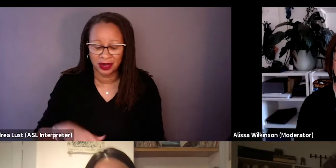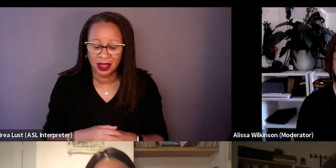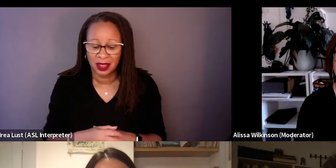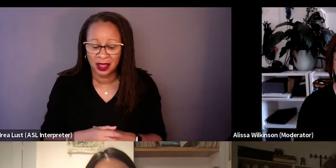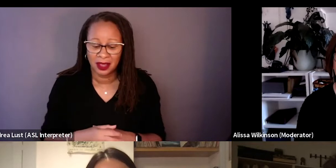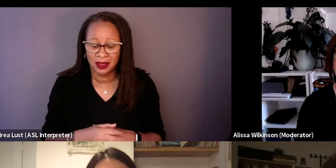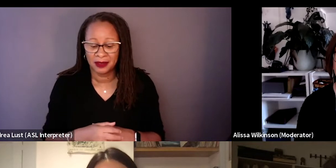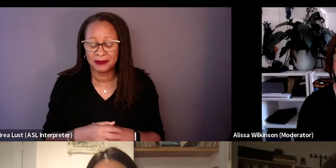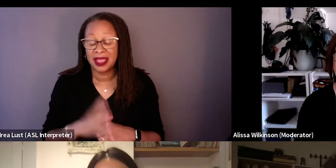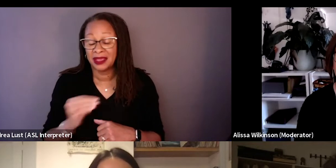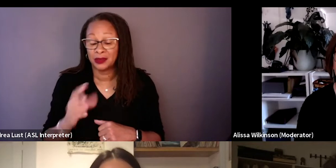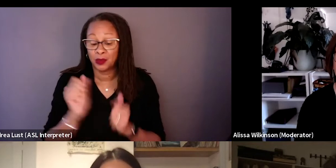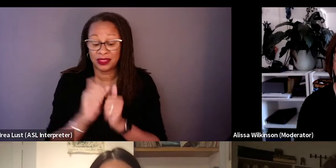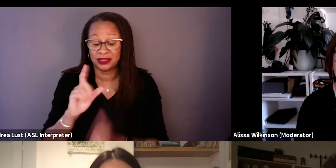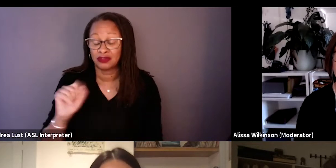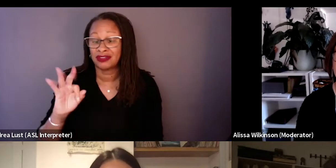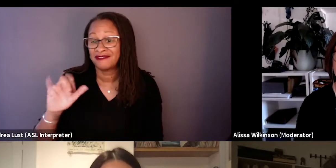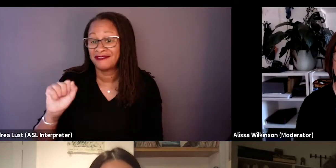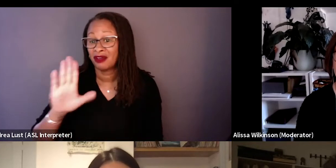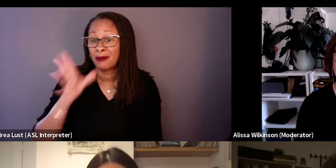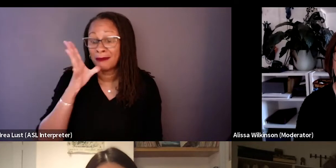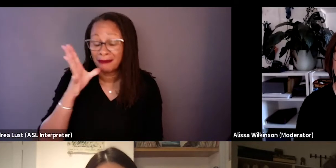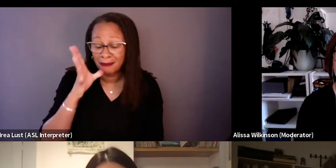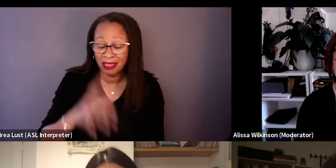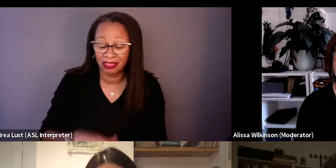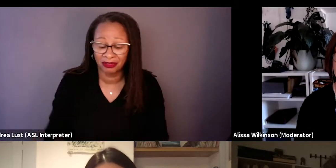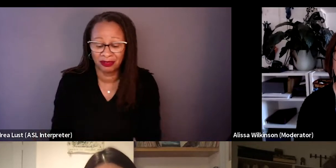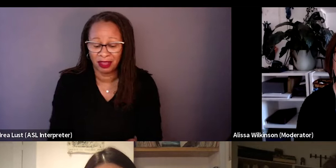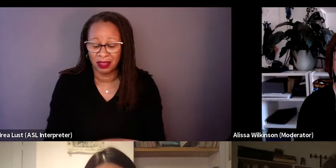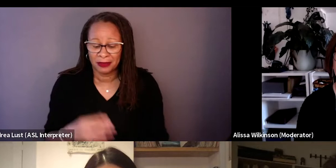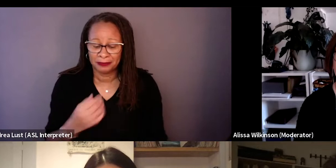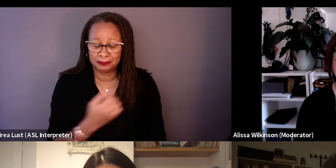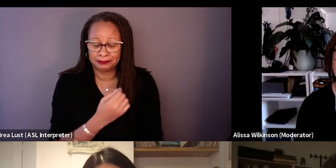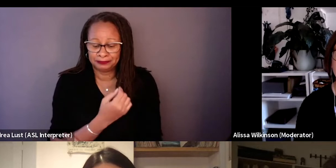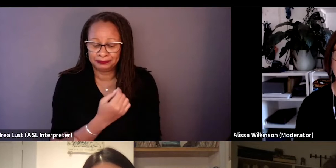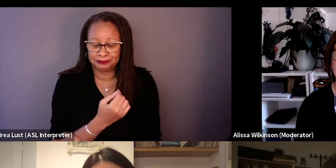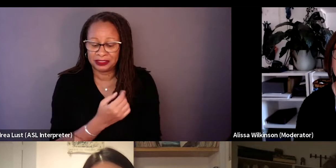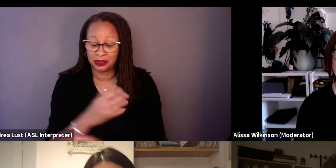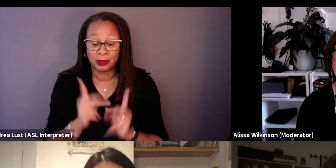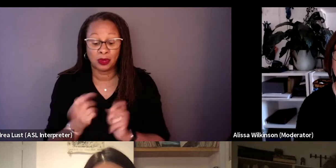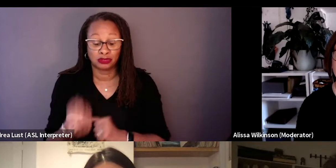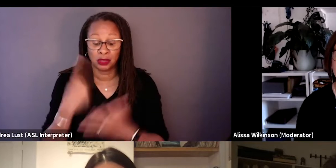So that way we knew that people will understand what we were going through, and it was important.